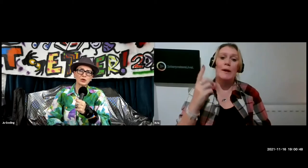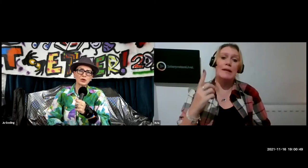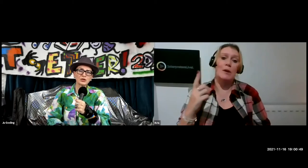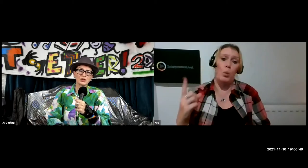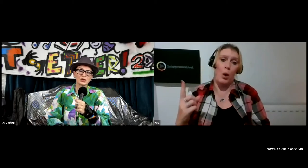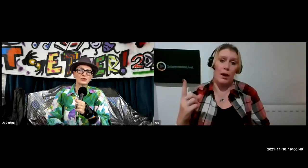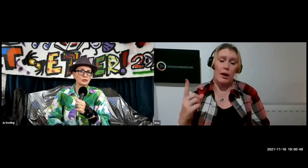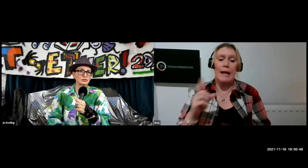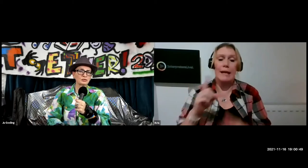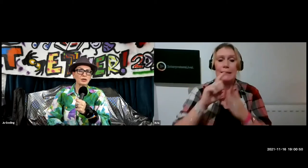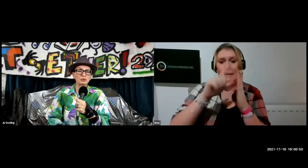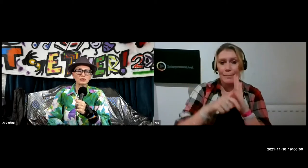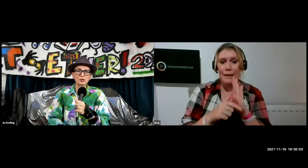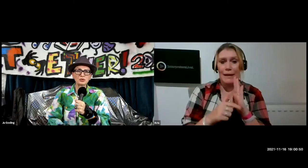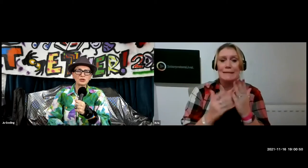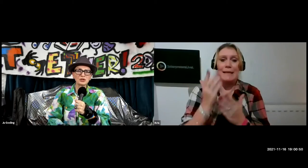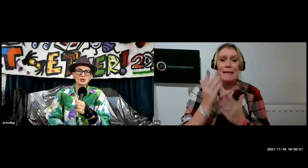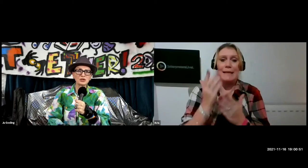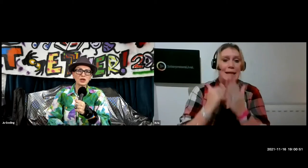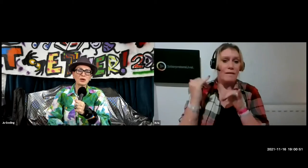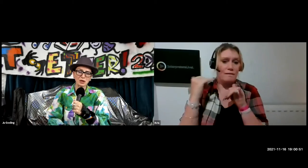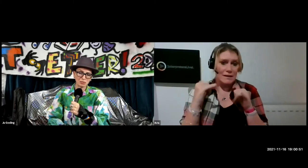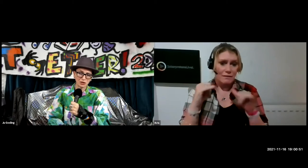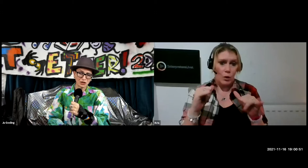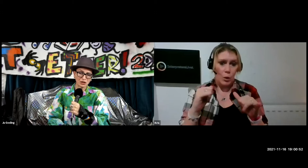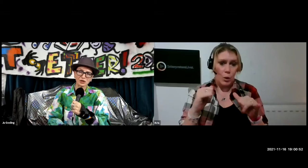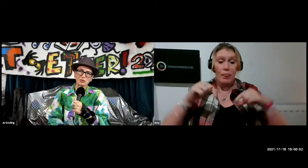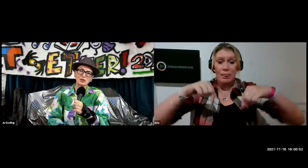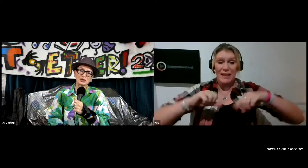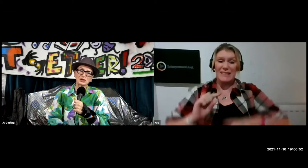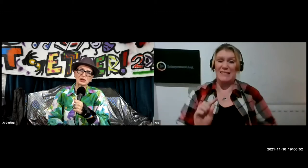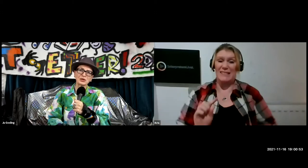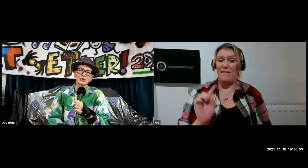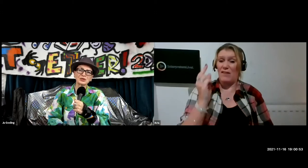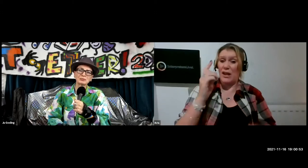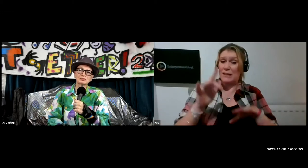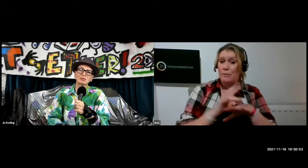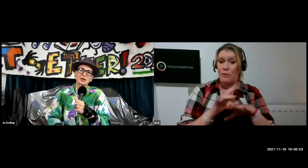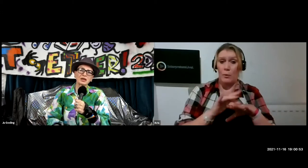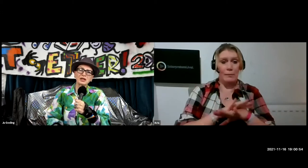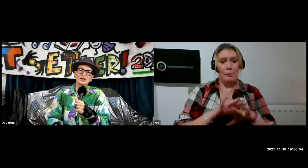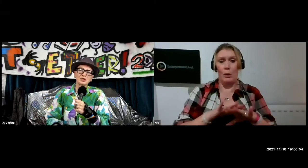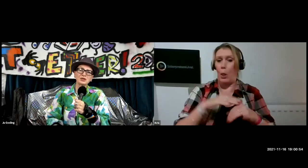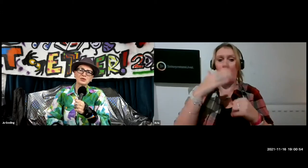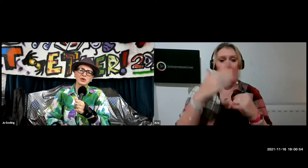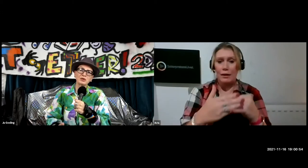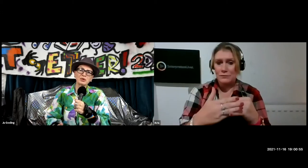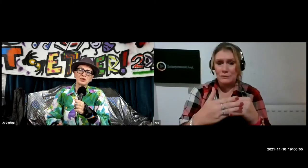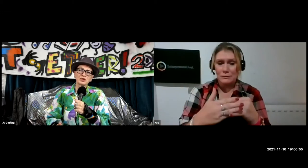is the first of our performances but by no means the last. It is very much a